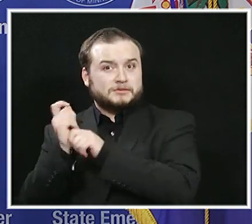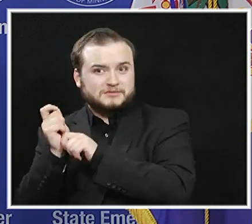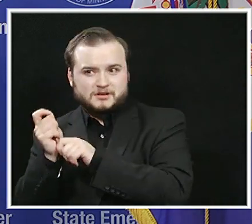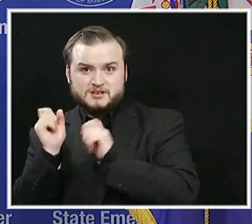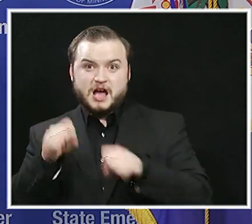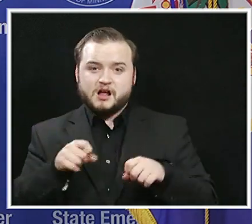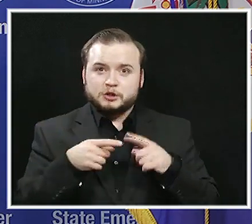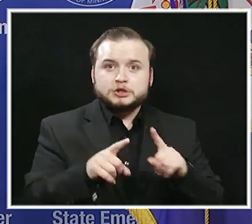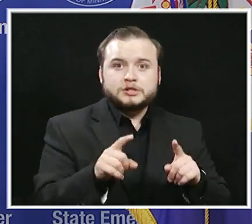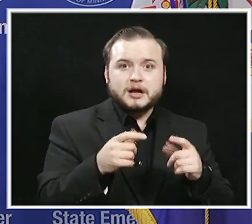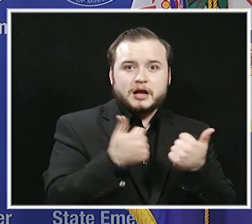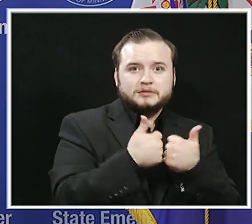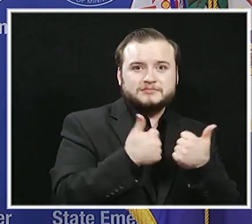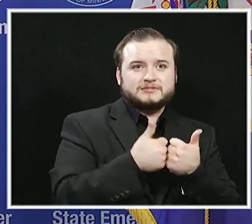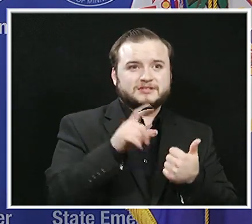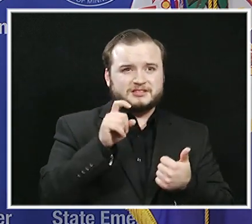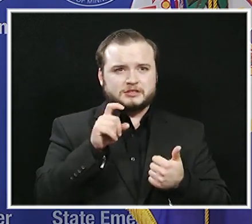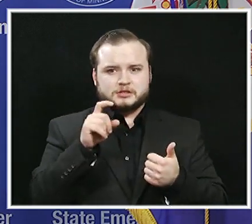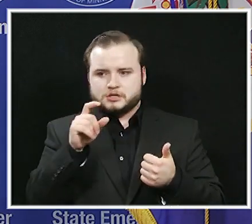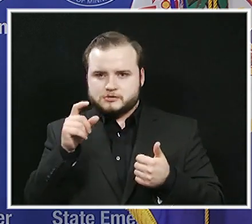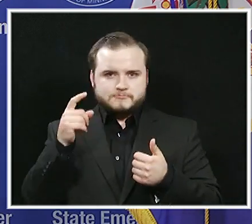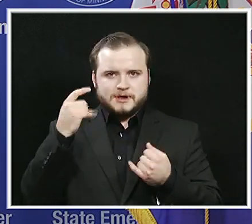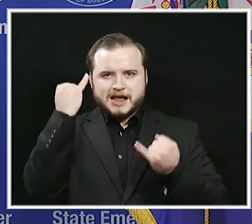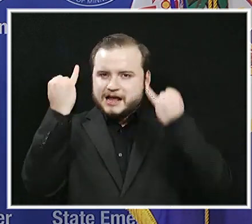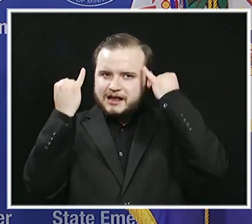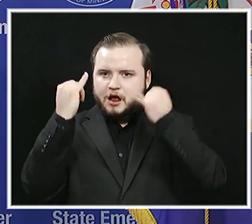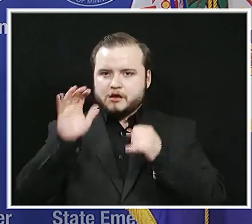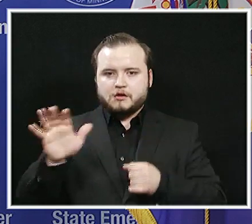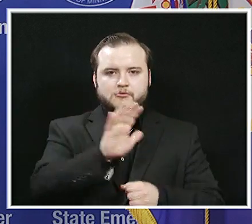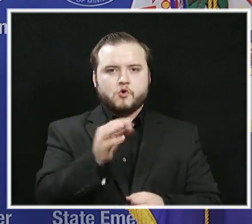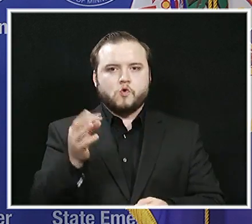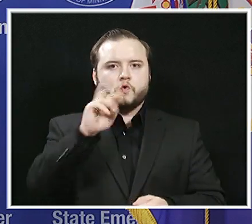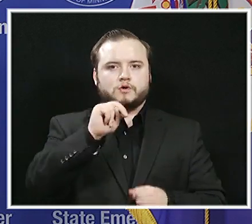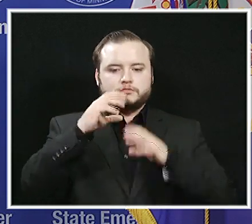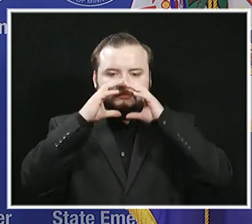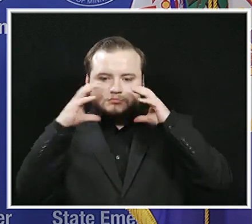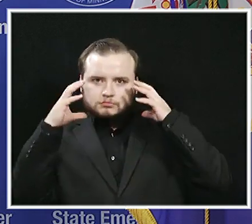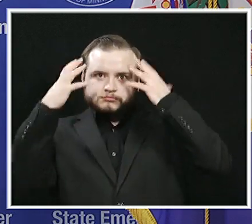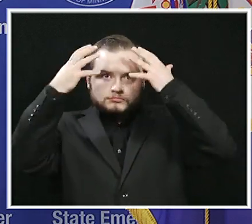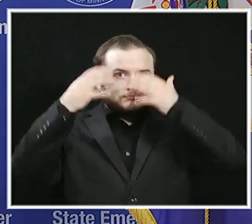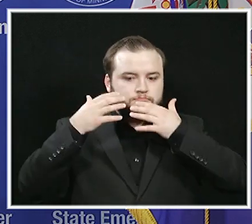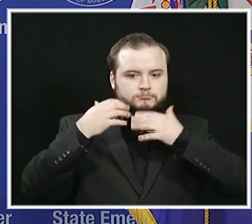people are thinking about is it possible to social distance on a baseball field with each team using their